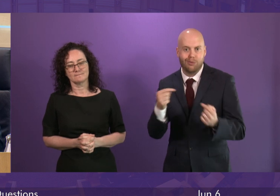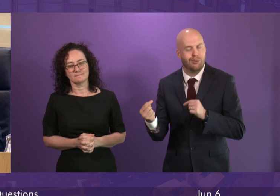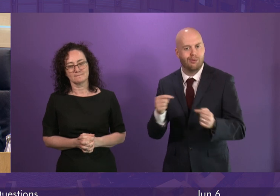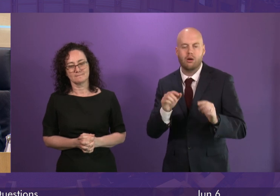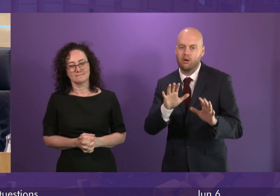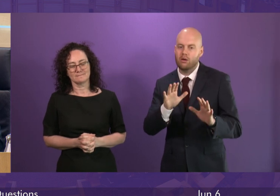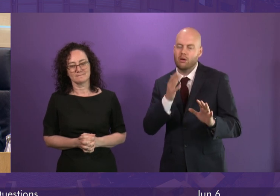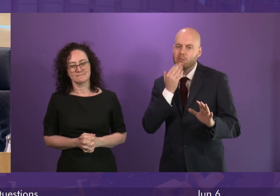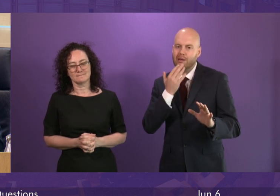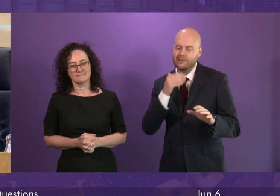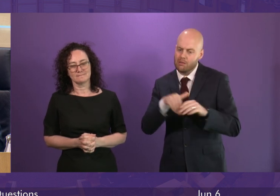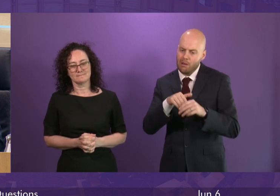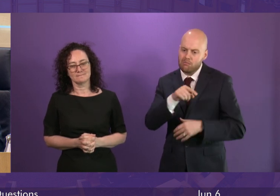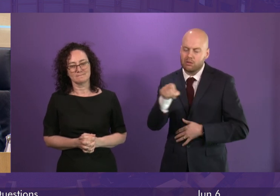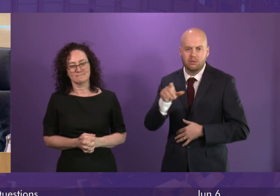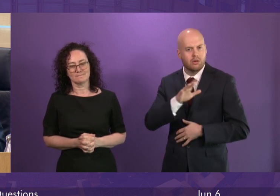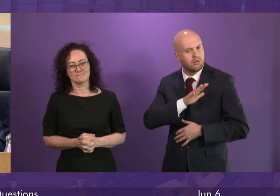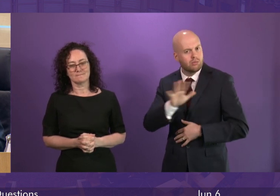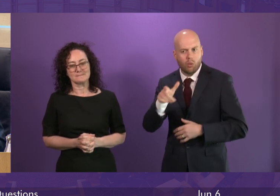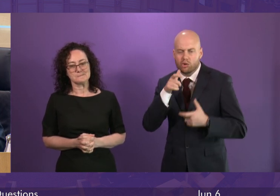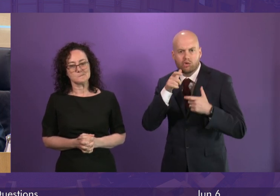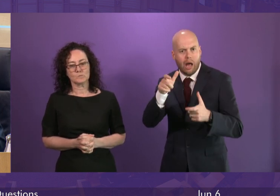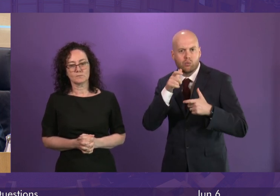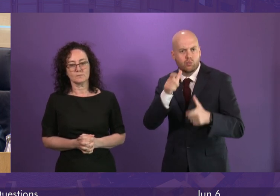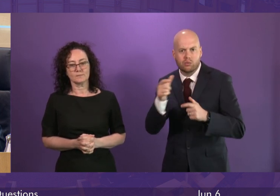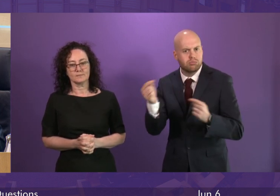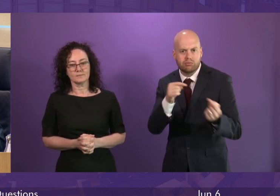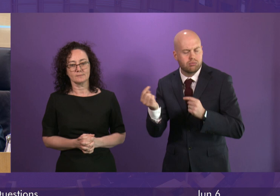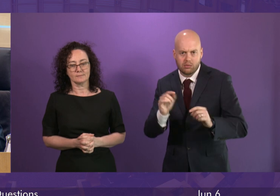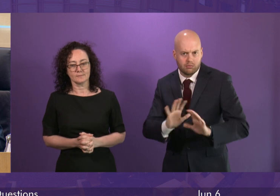members do not shout across the chamber. There are five constituency questions.